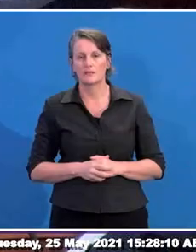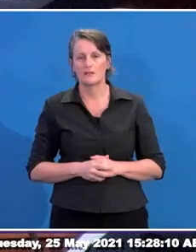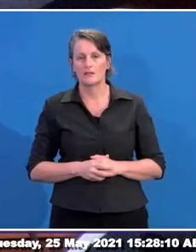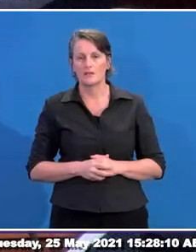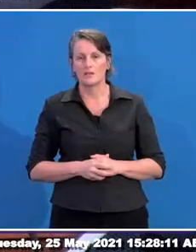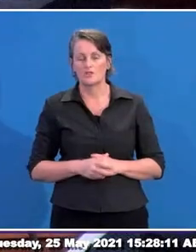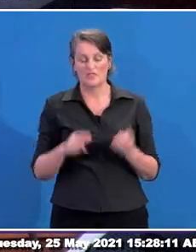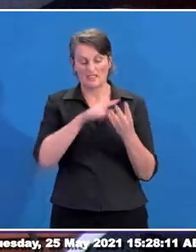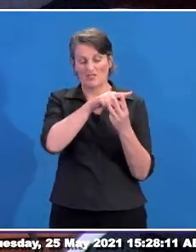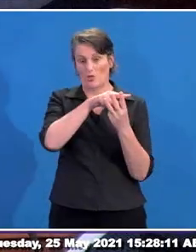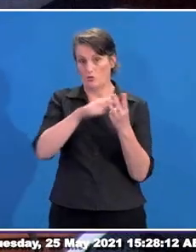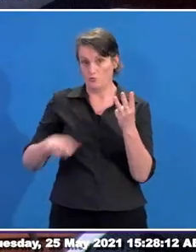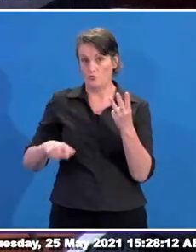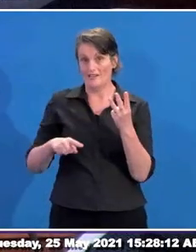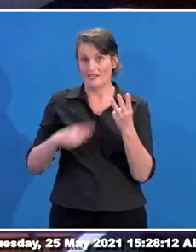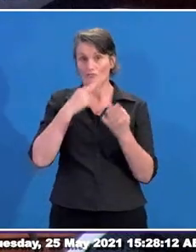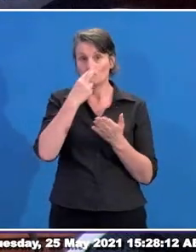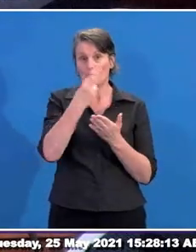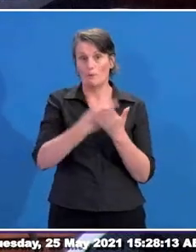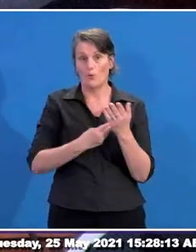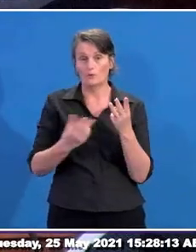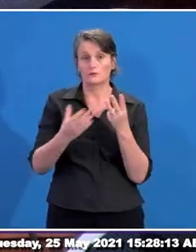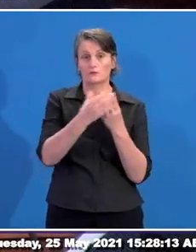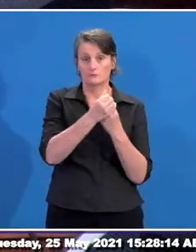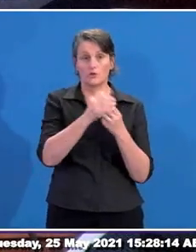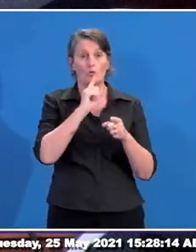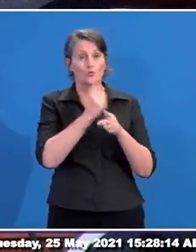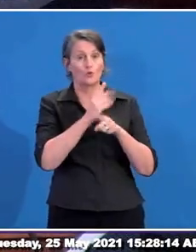which deal with SP1 and SP2.